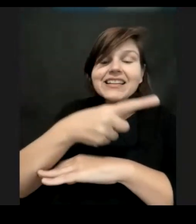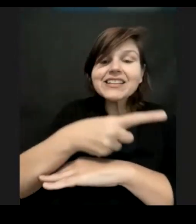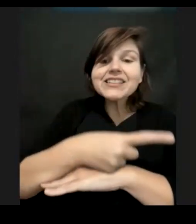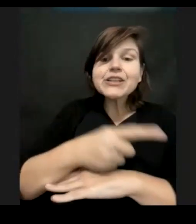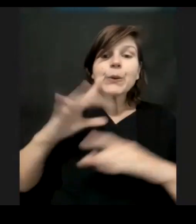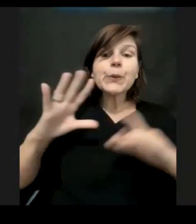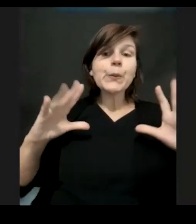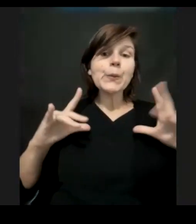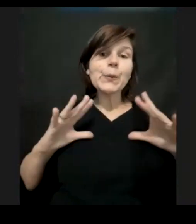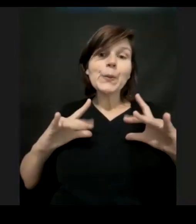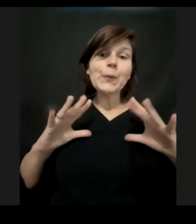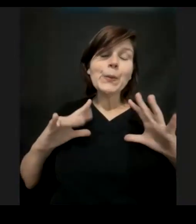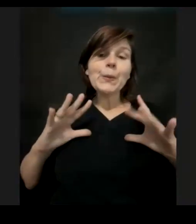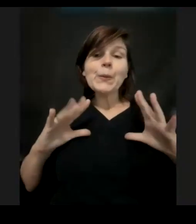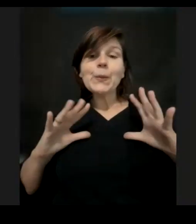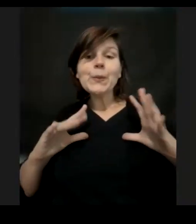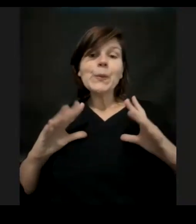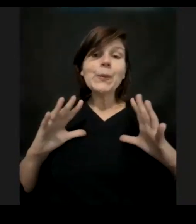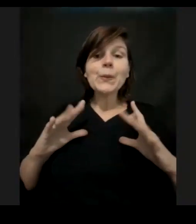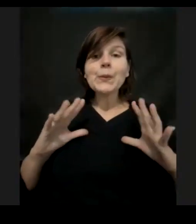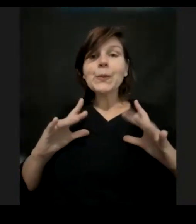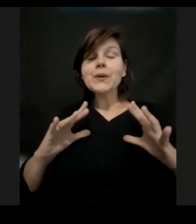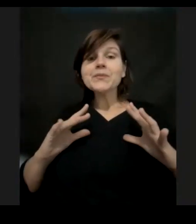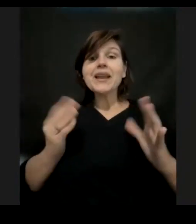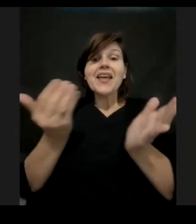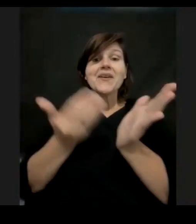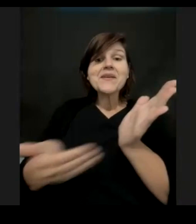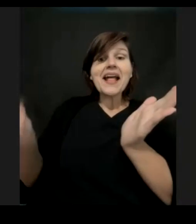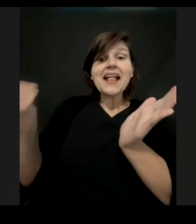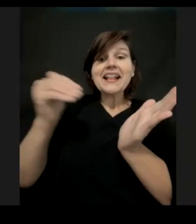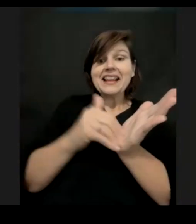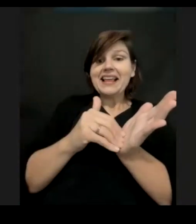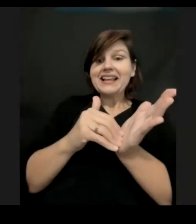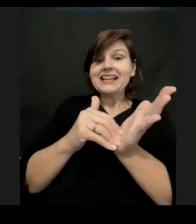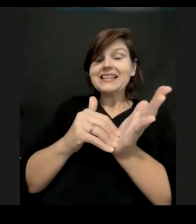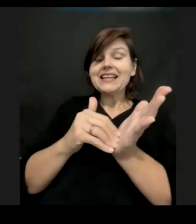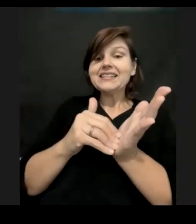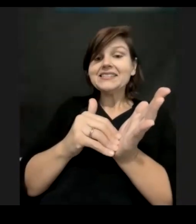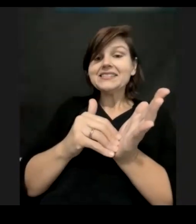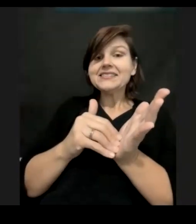Whoop-a-dee-doo, doo, doo! And again! ∂ ∂ It’s the ∂ ∂–Sing along with me!